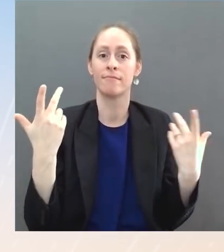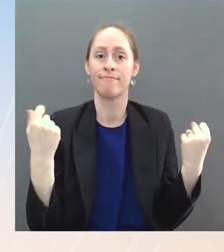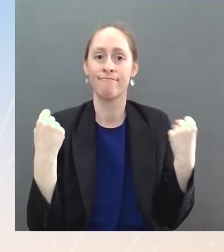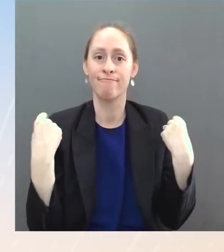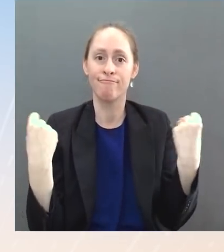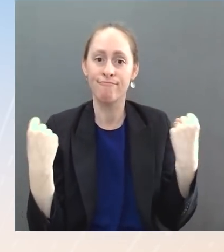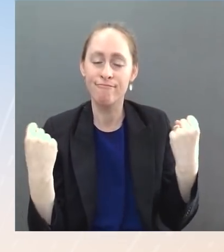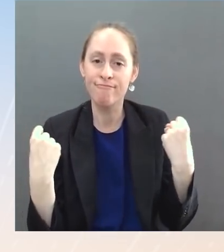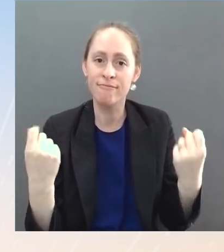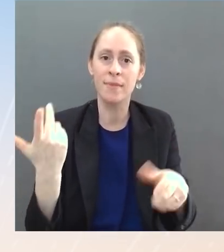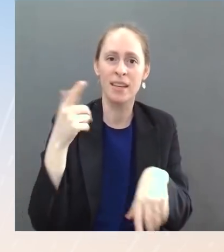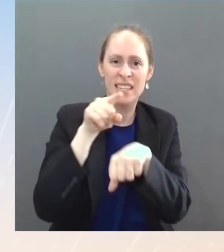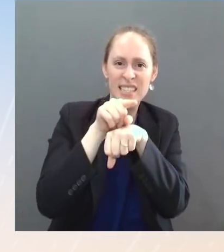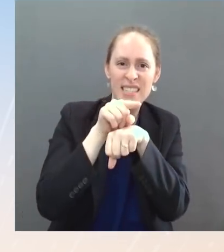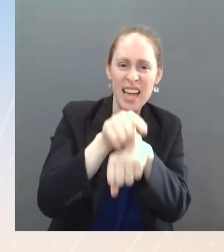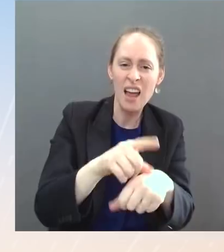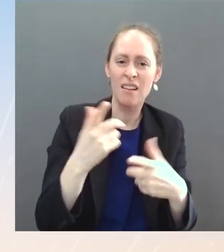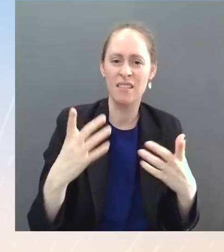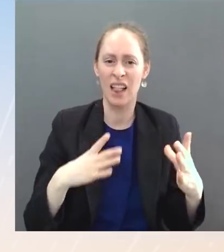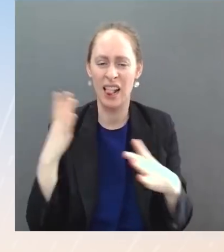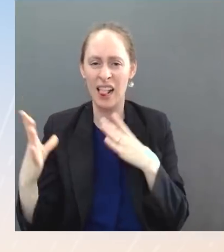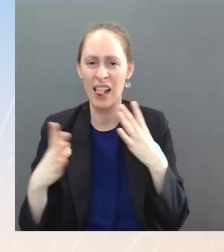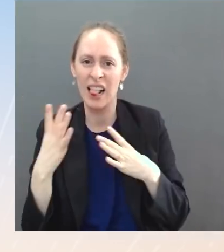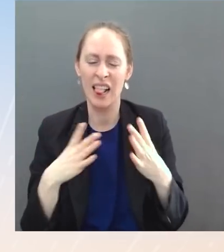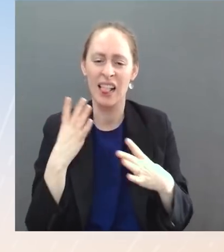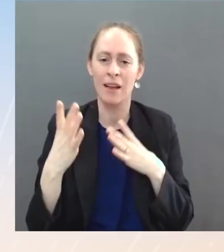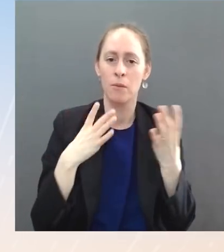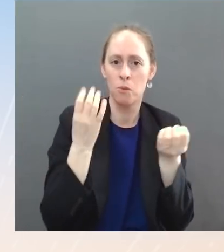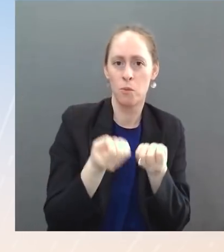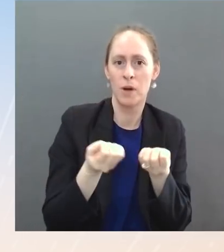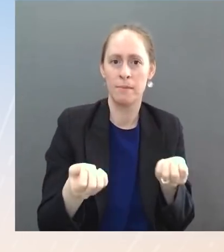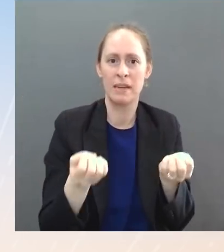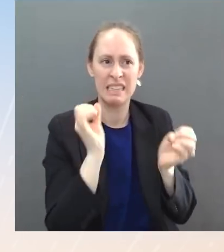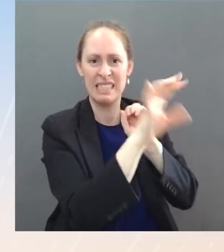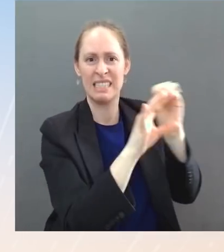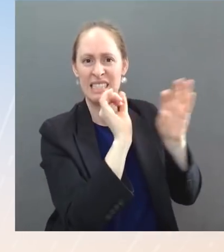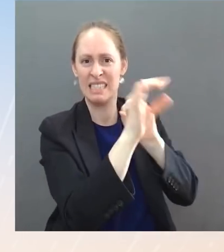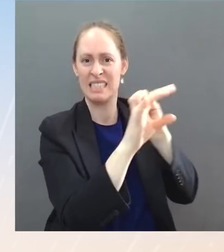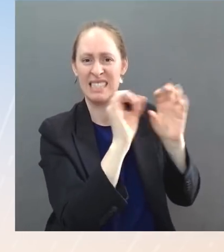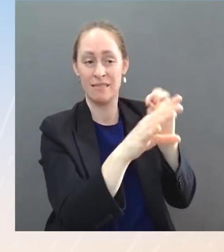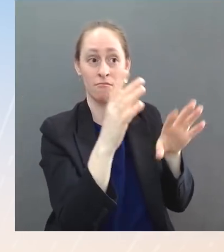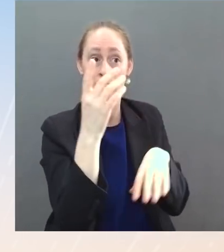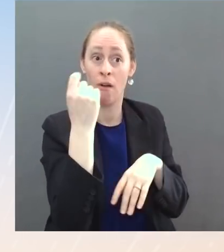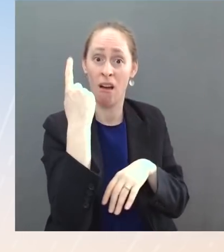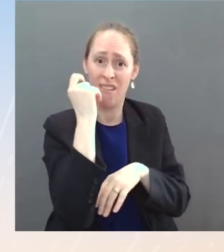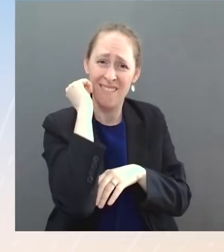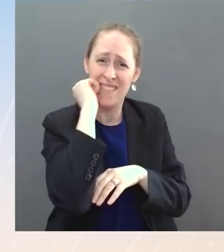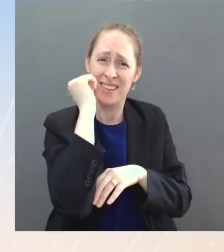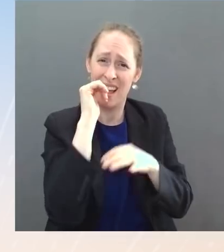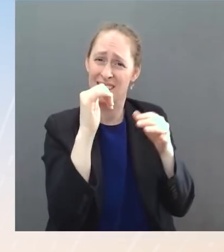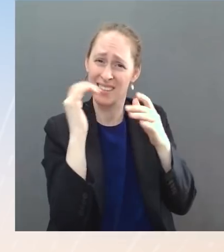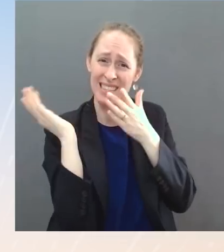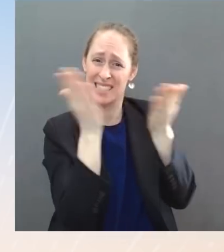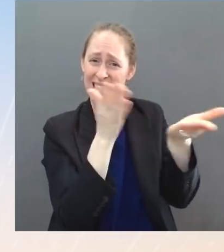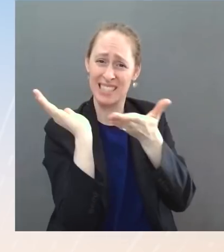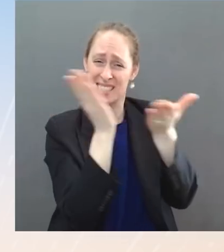Material is arriving every day, including today, from the United States and our Allies and partners.